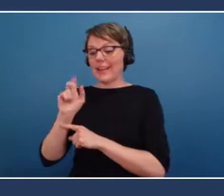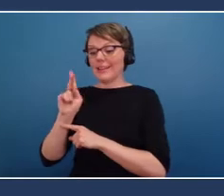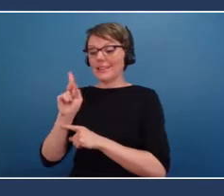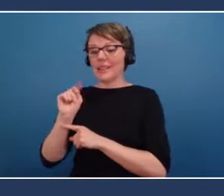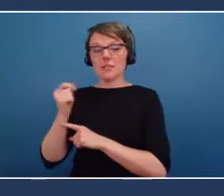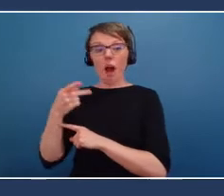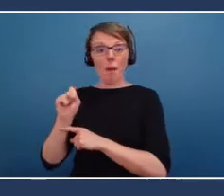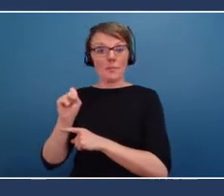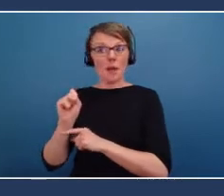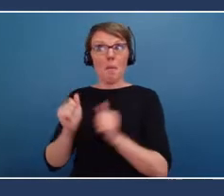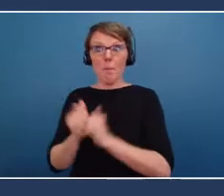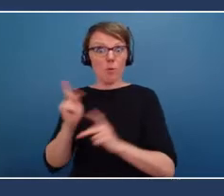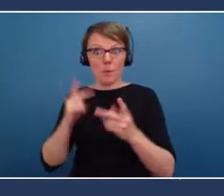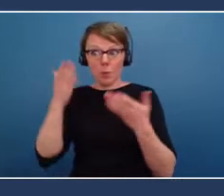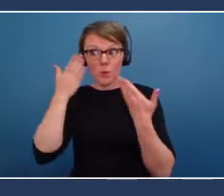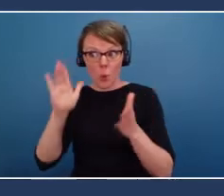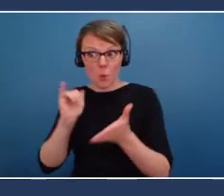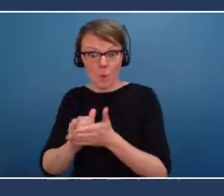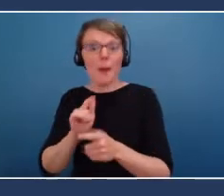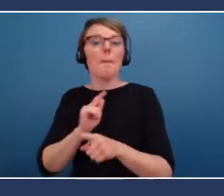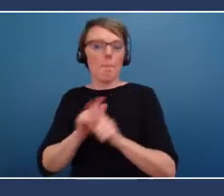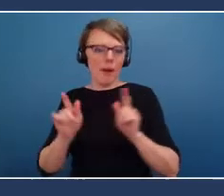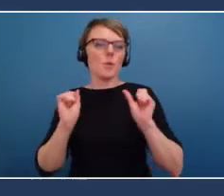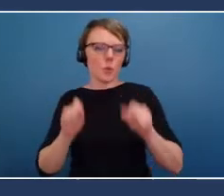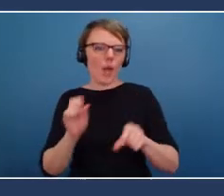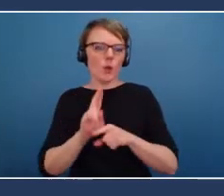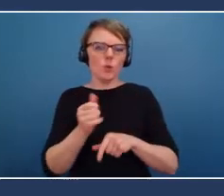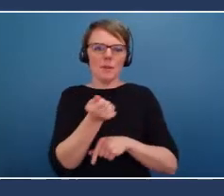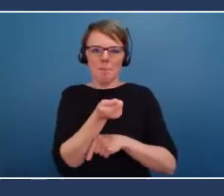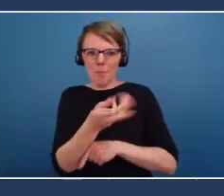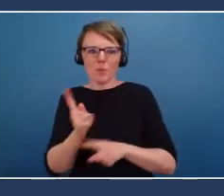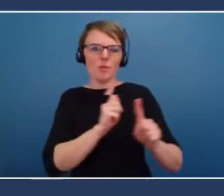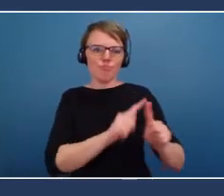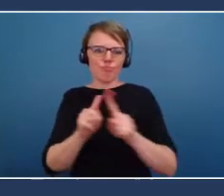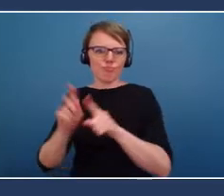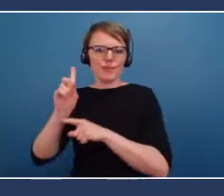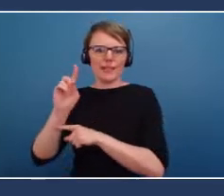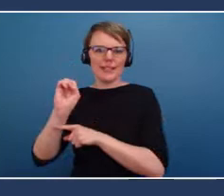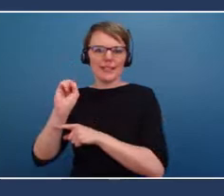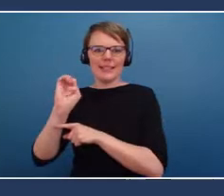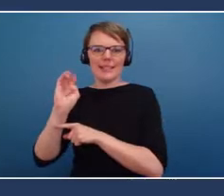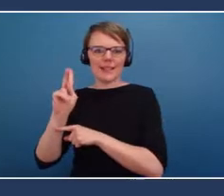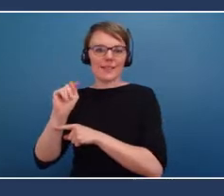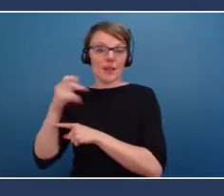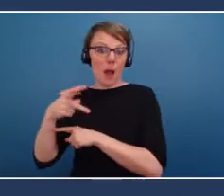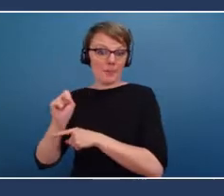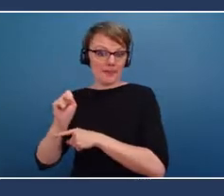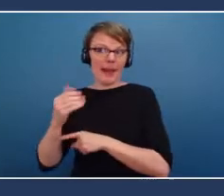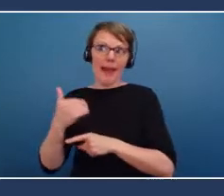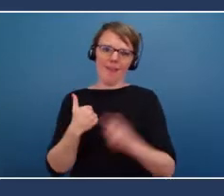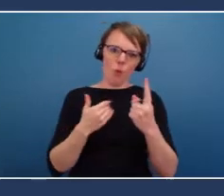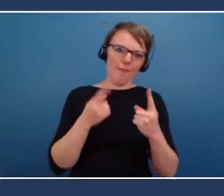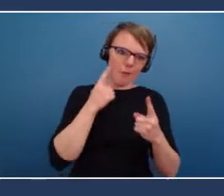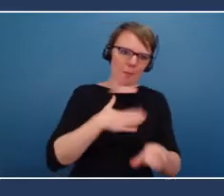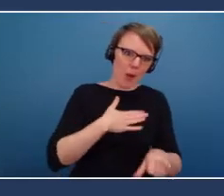So, what I do is I have one for my work, maybe one desktop for my social and then one for my private stuff.